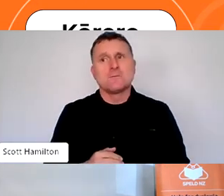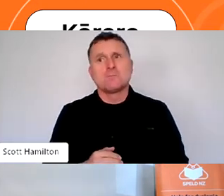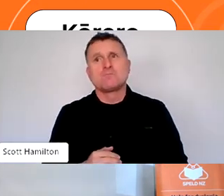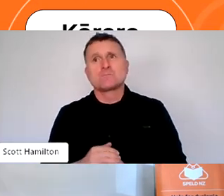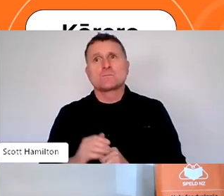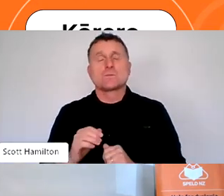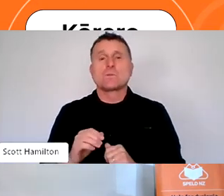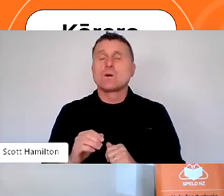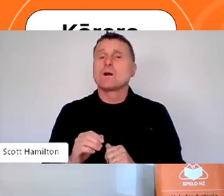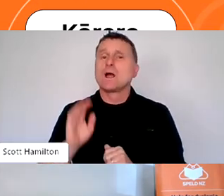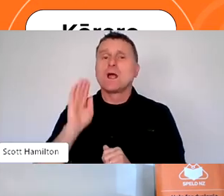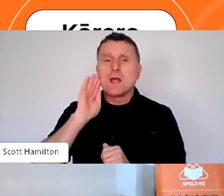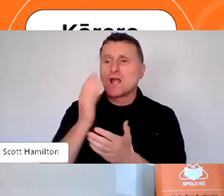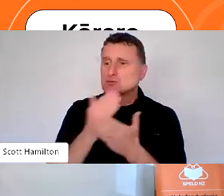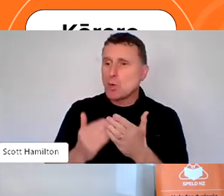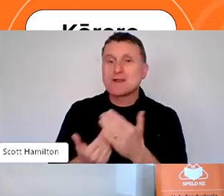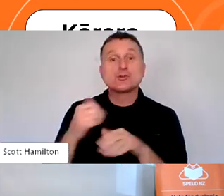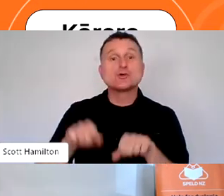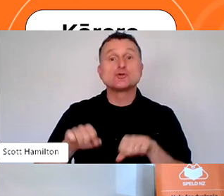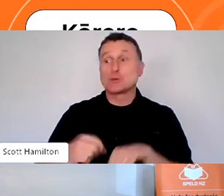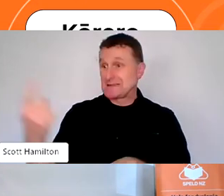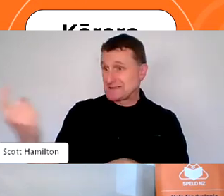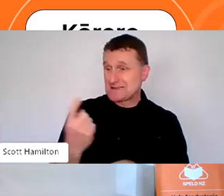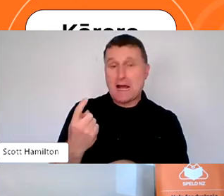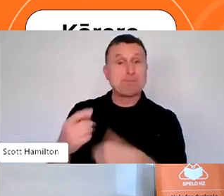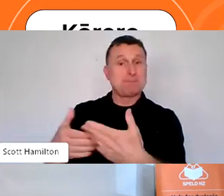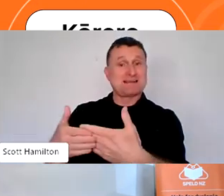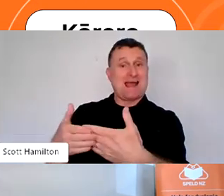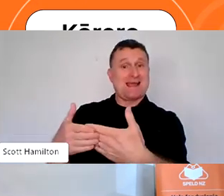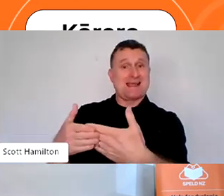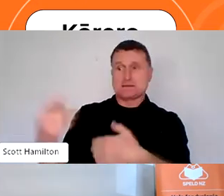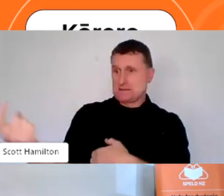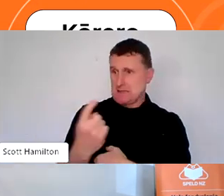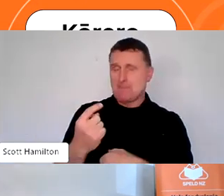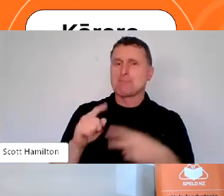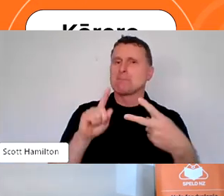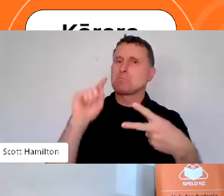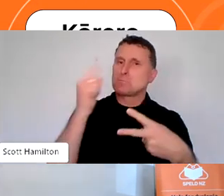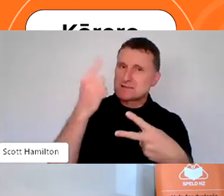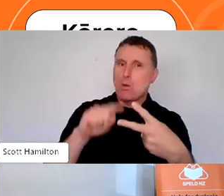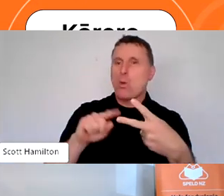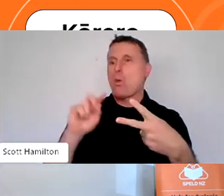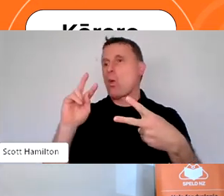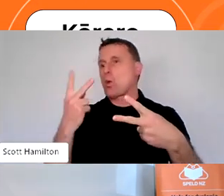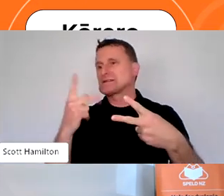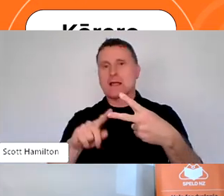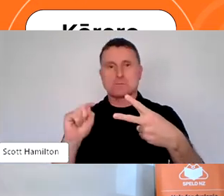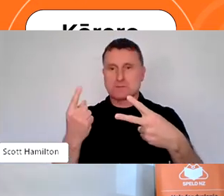turns up at the gate and the principal or the deputy principal or someone will be saying we just don't know how to meet their needs, we don't